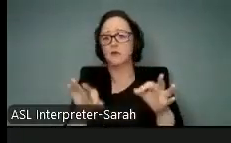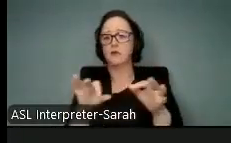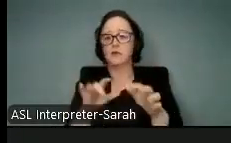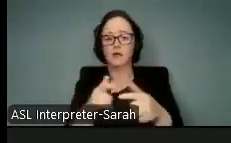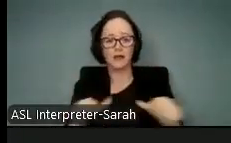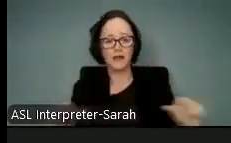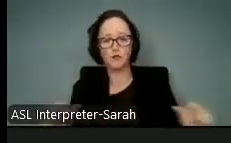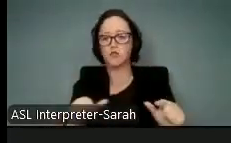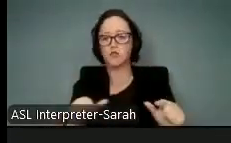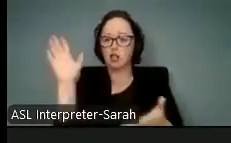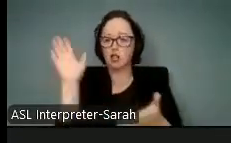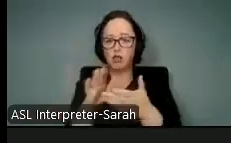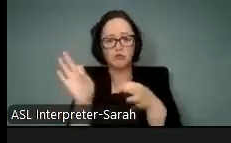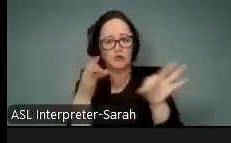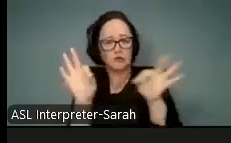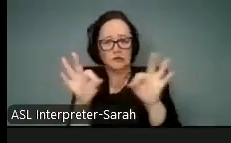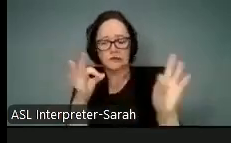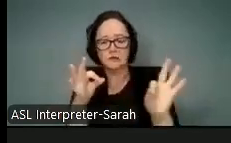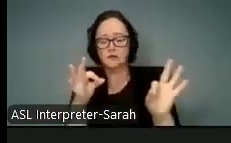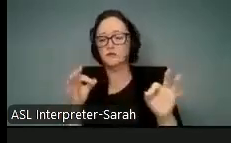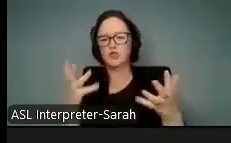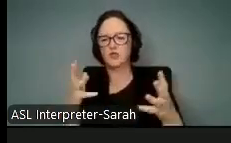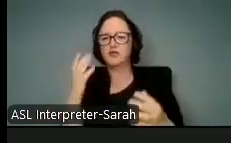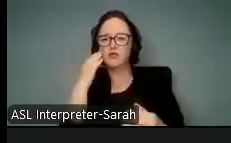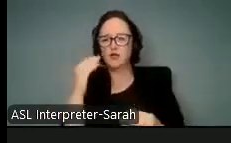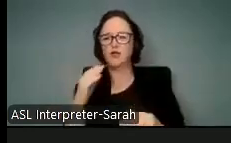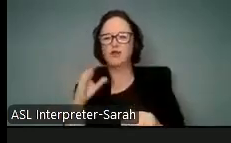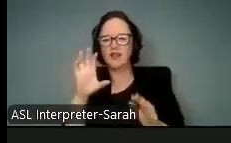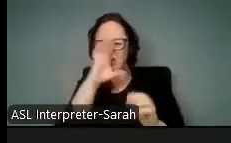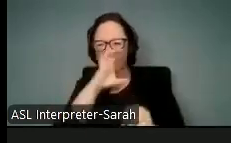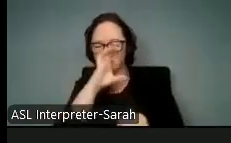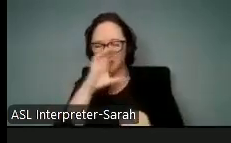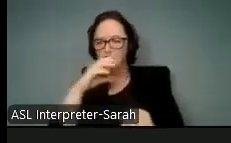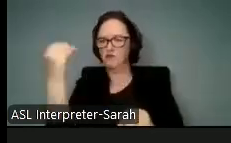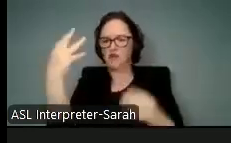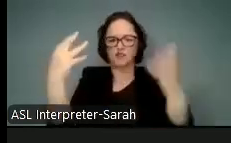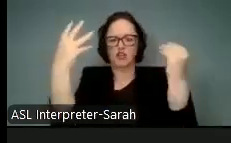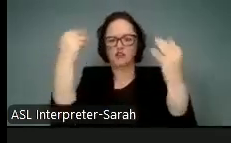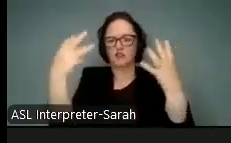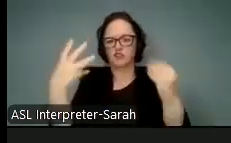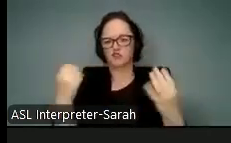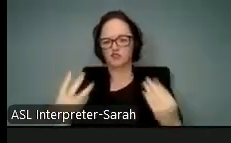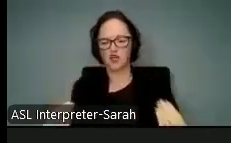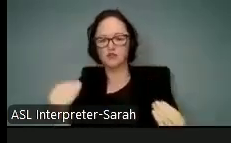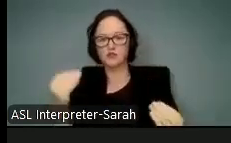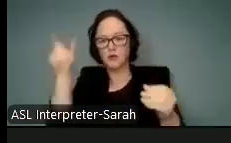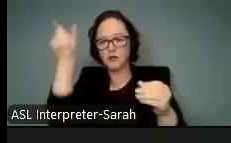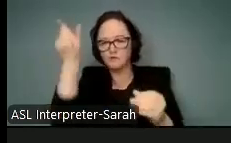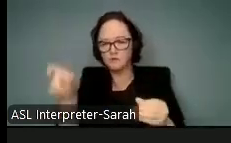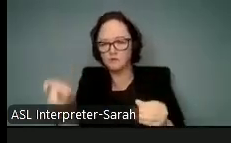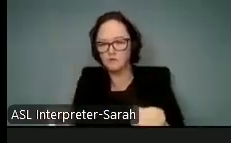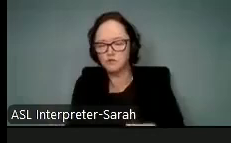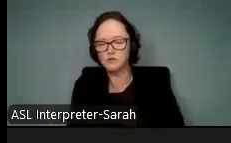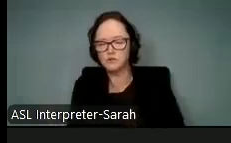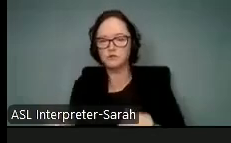so we don't want to see any of those flashing animations trying to do advertisements on the sidebar or the banner reducing motion